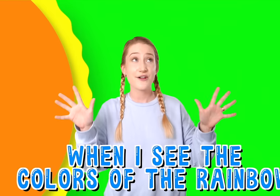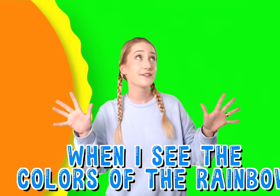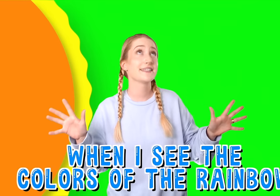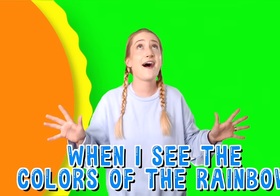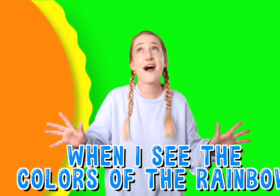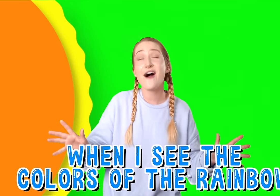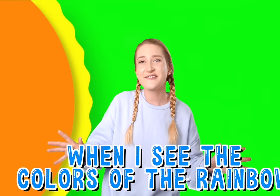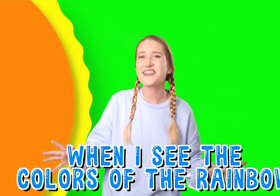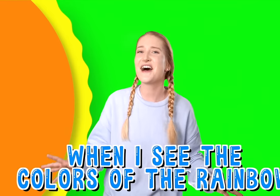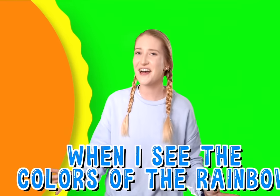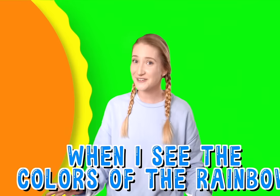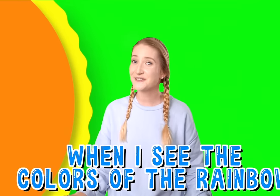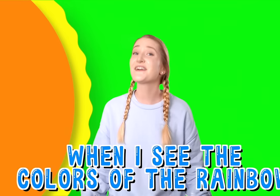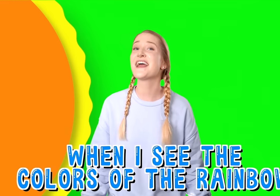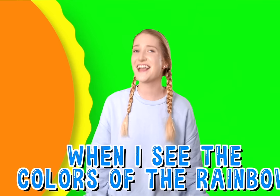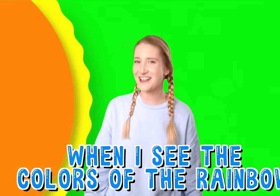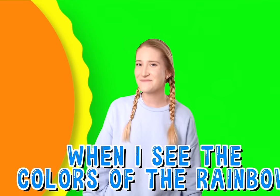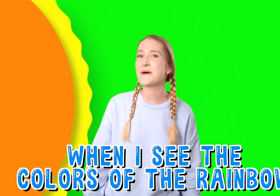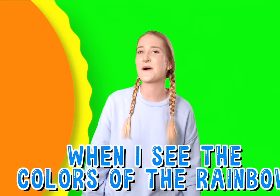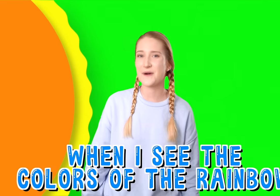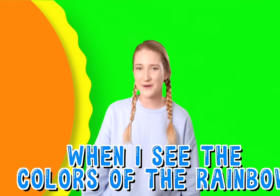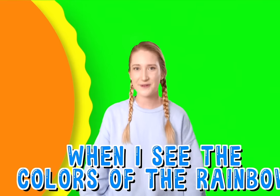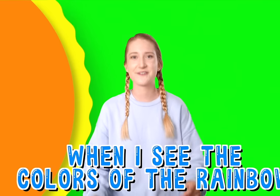the colors of the rainbow.